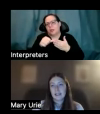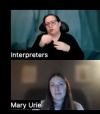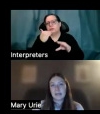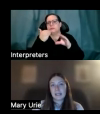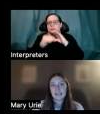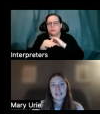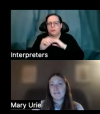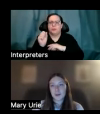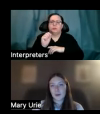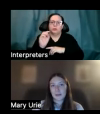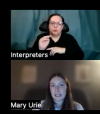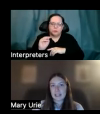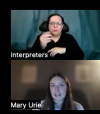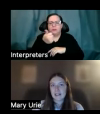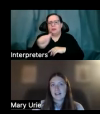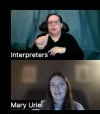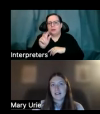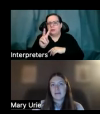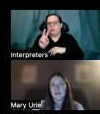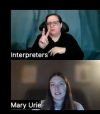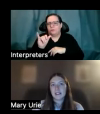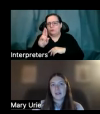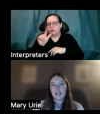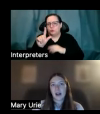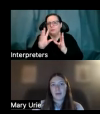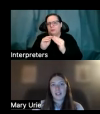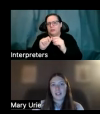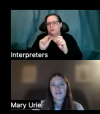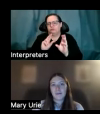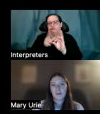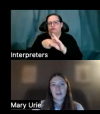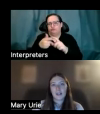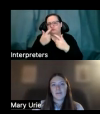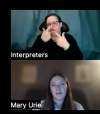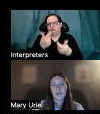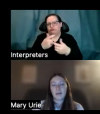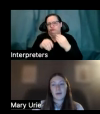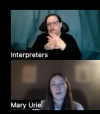and any virtual meetings. This is a great option for people who